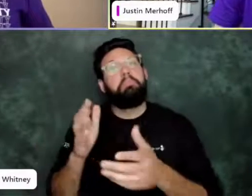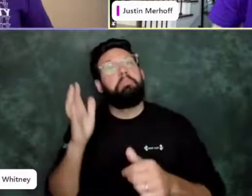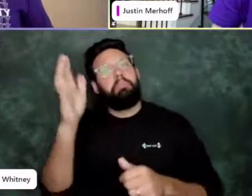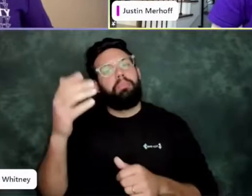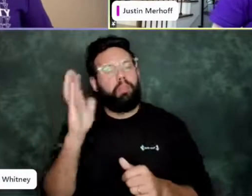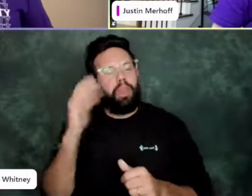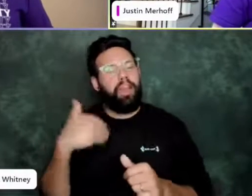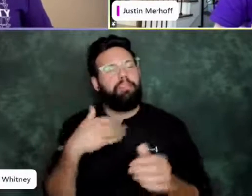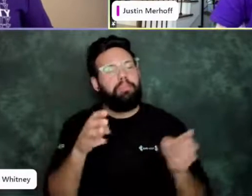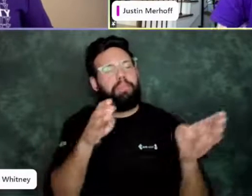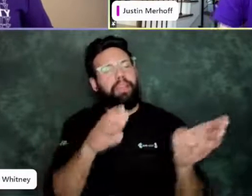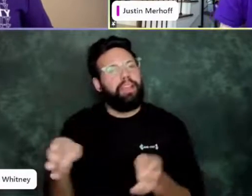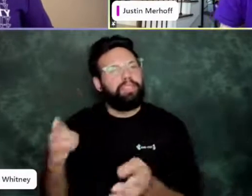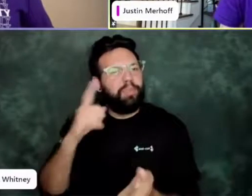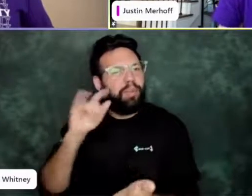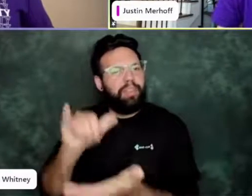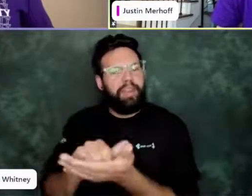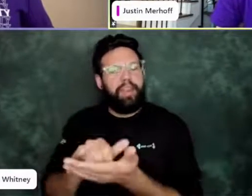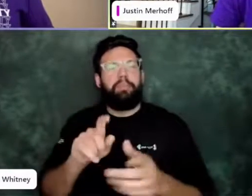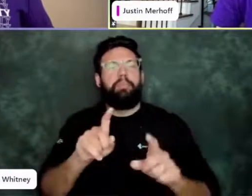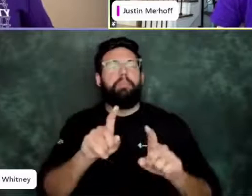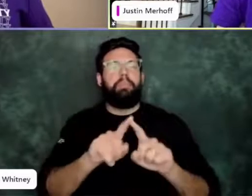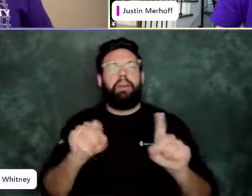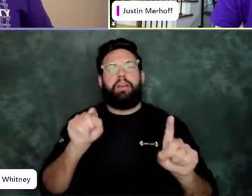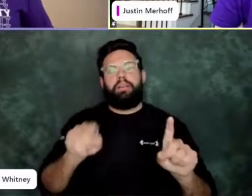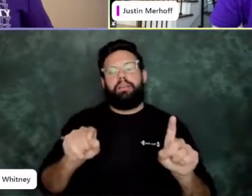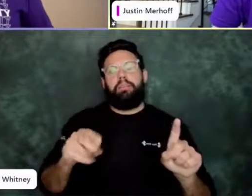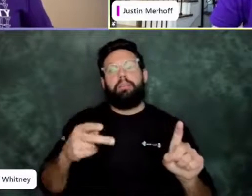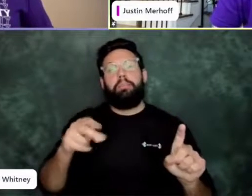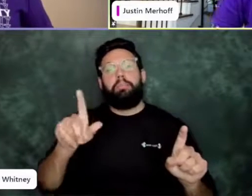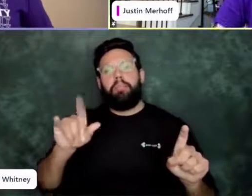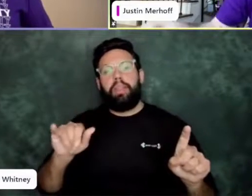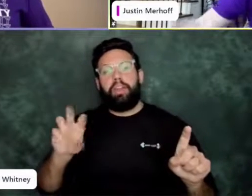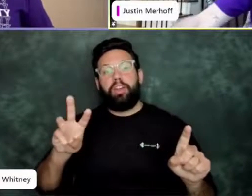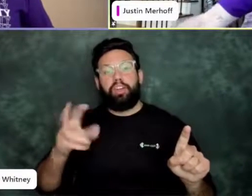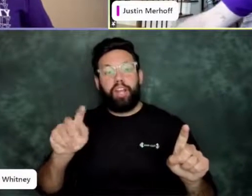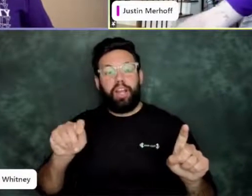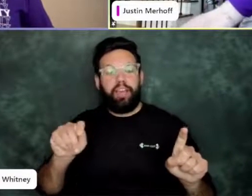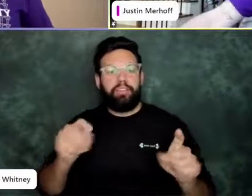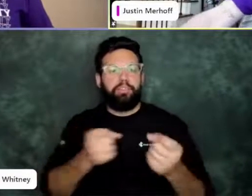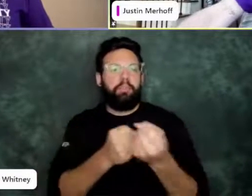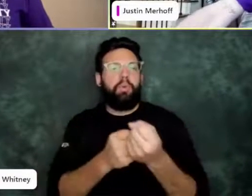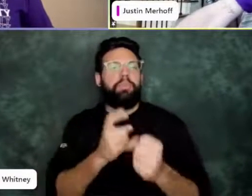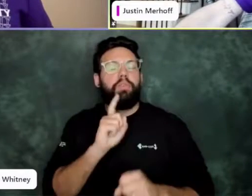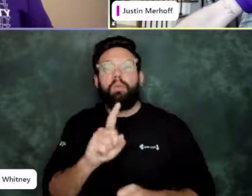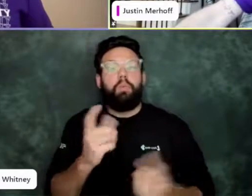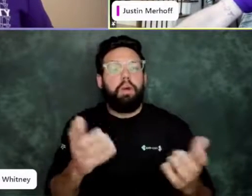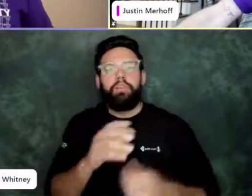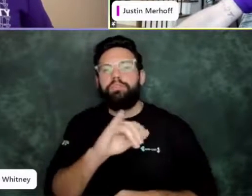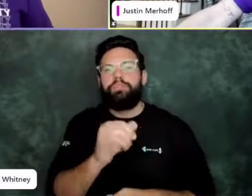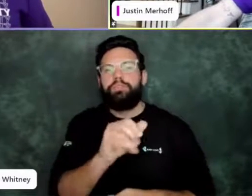but currently, the axe Playwright support is there for Java and NPM. So that is currently supported.